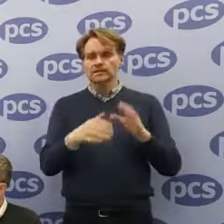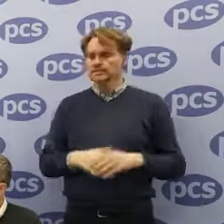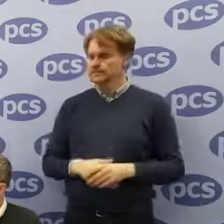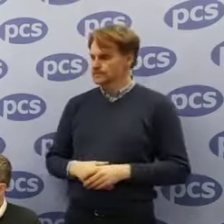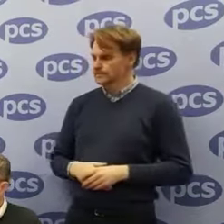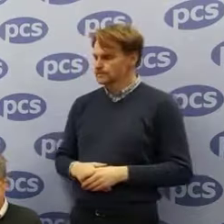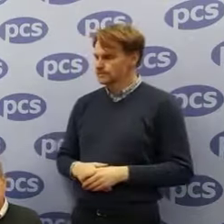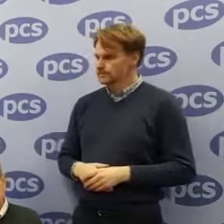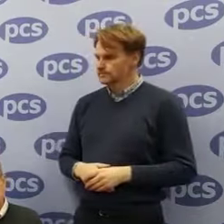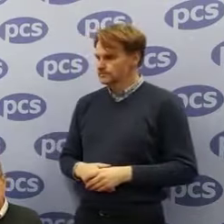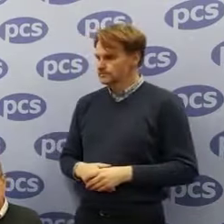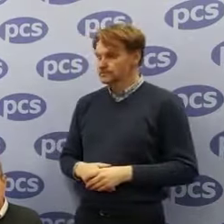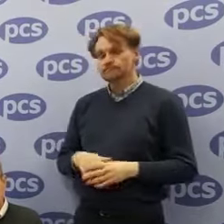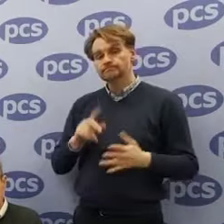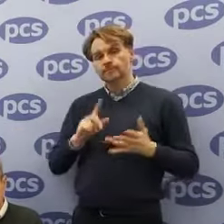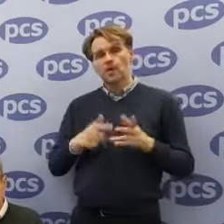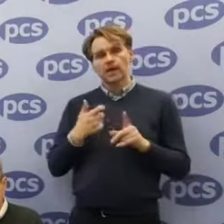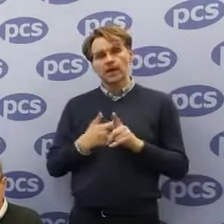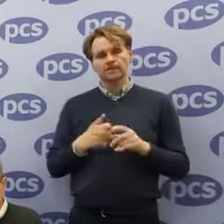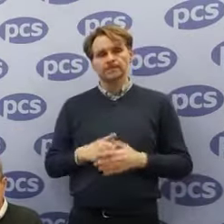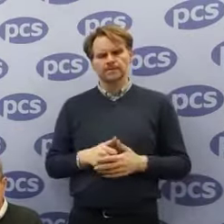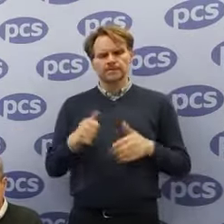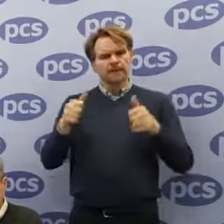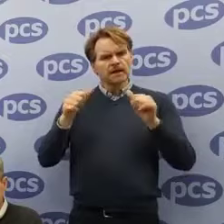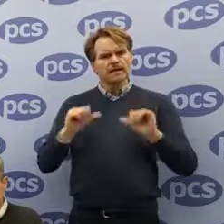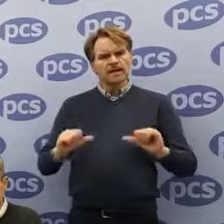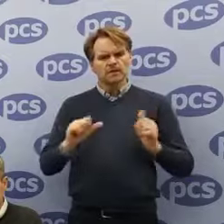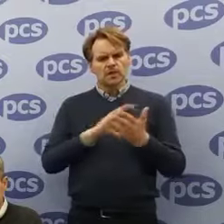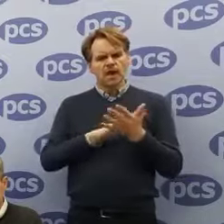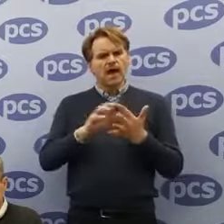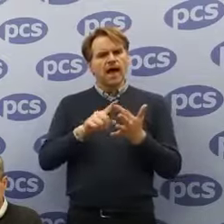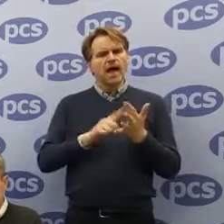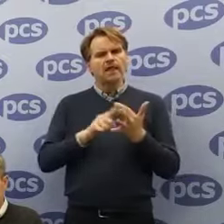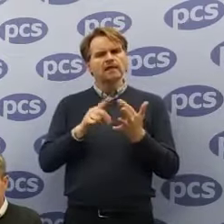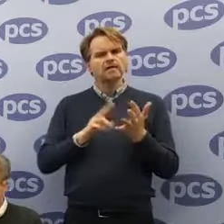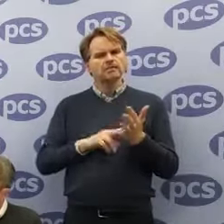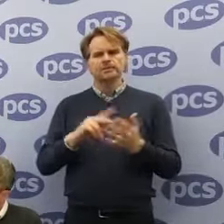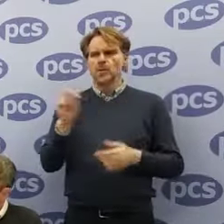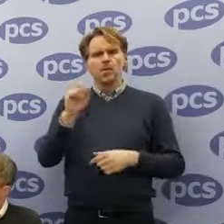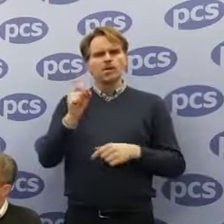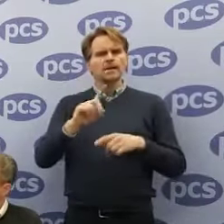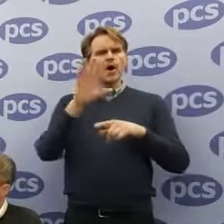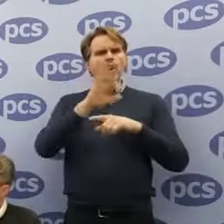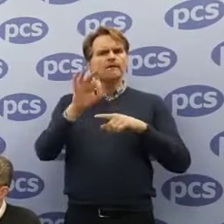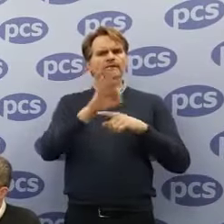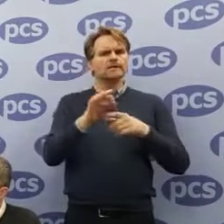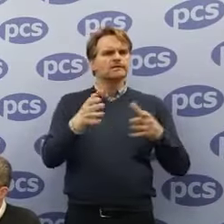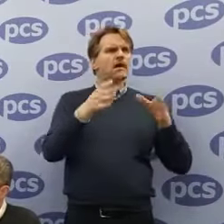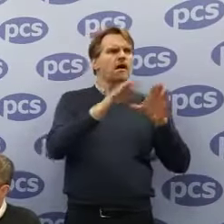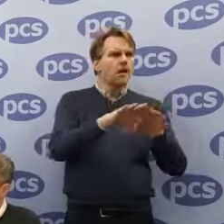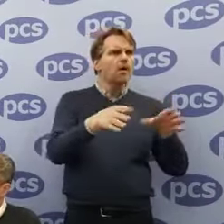you. Okay well Helen's got a question next what about office closures? You expect us to fight for pay but for all